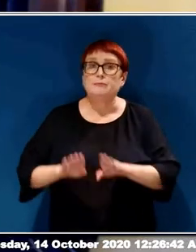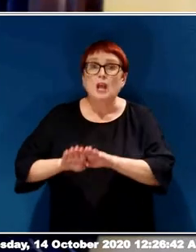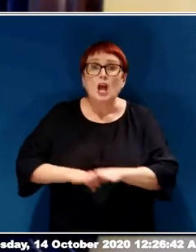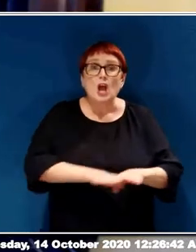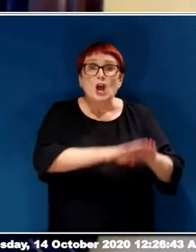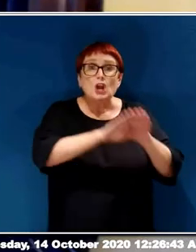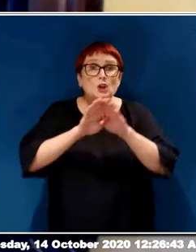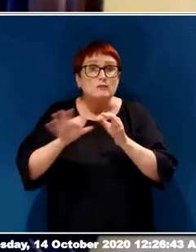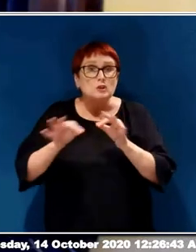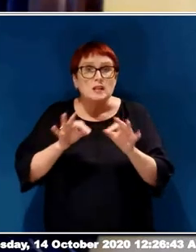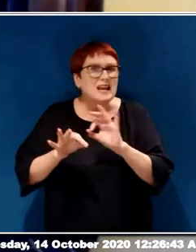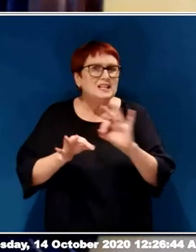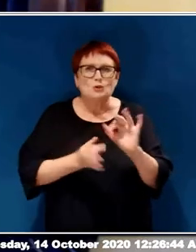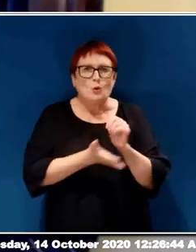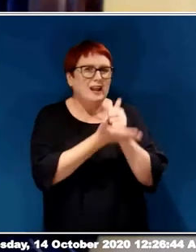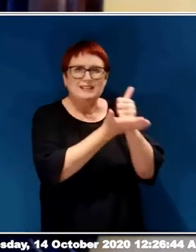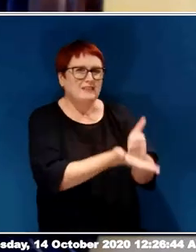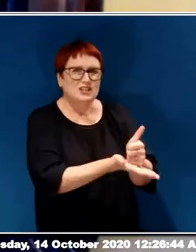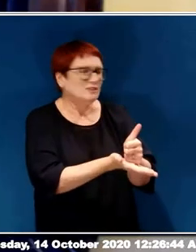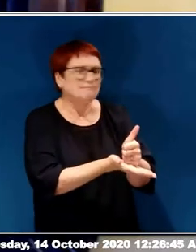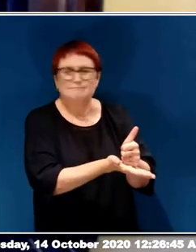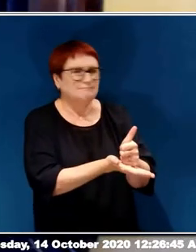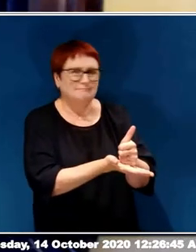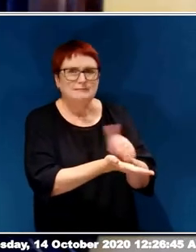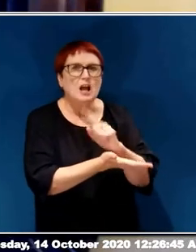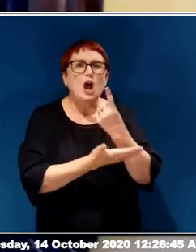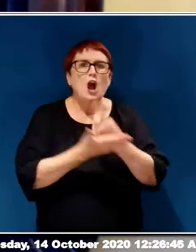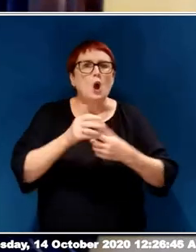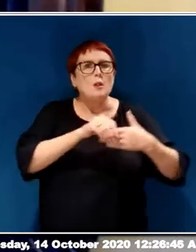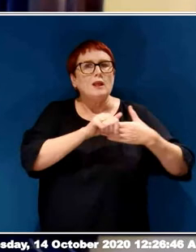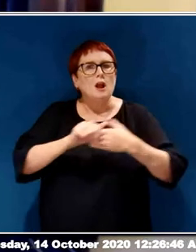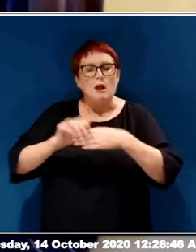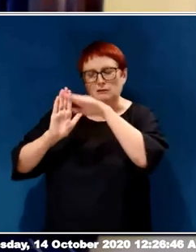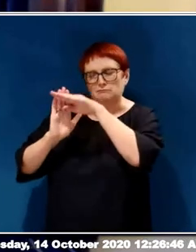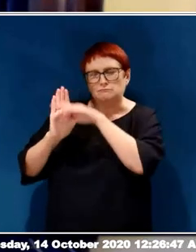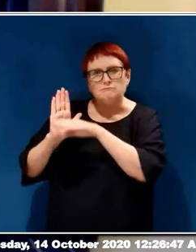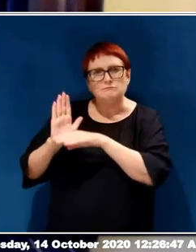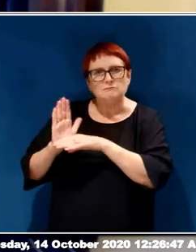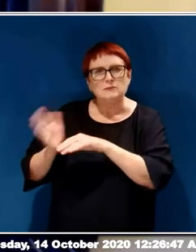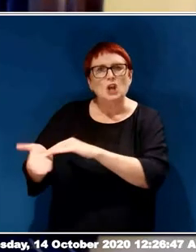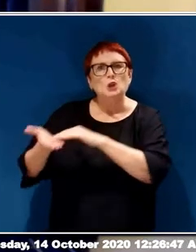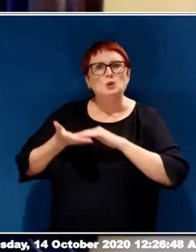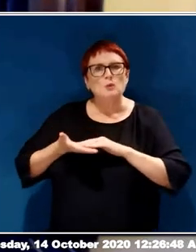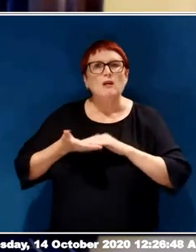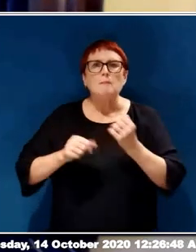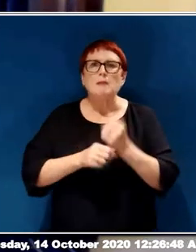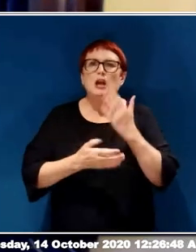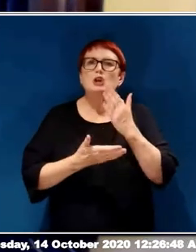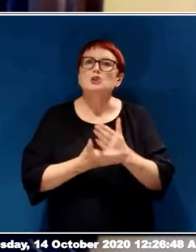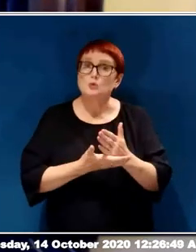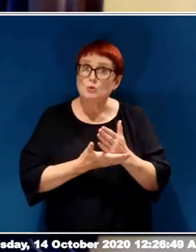guidelines and principles for accessible design. Okay.